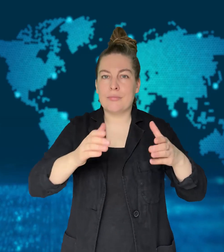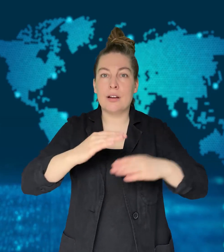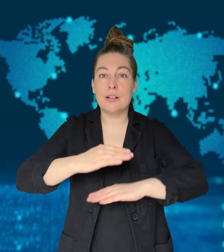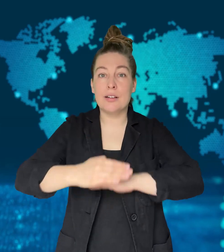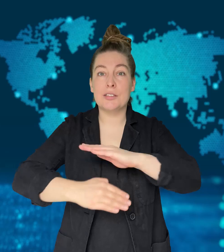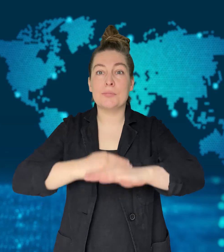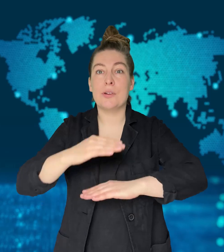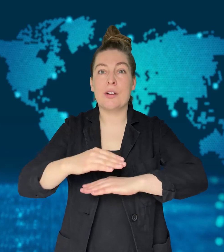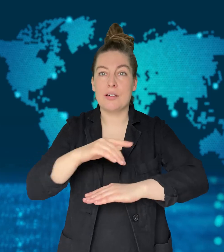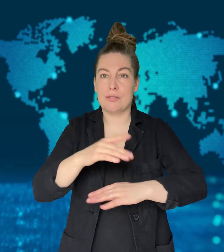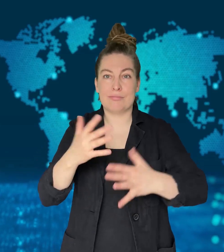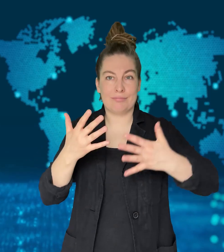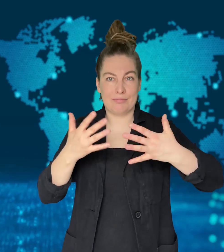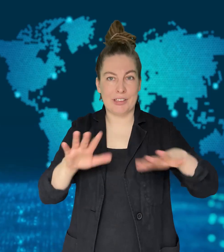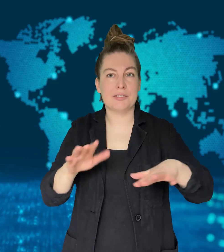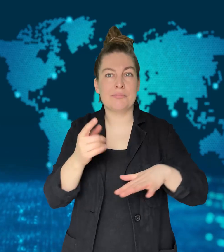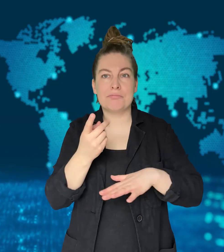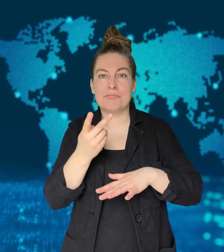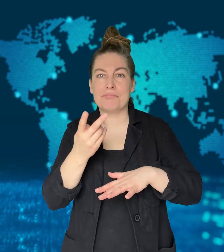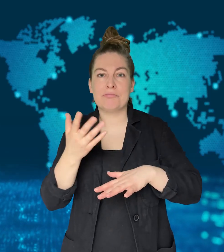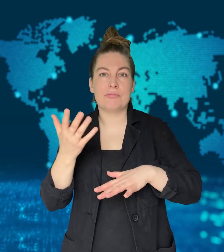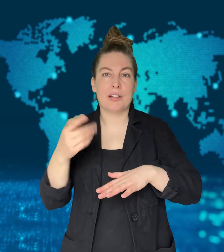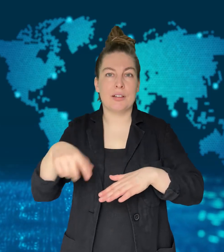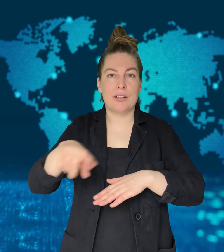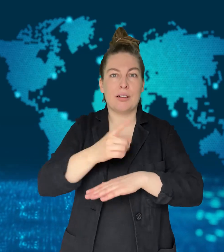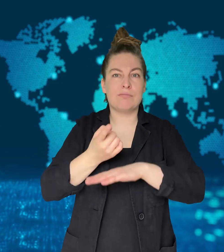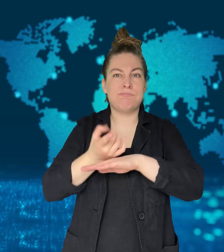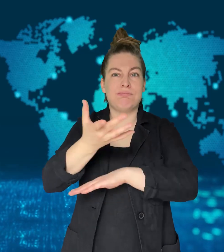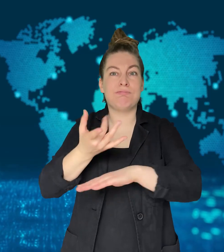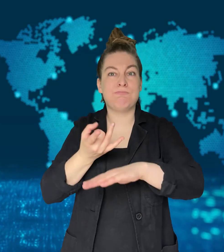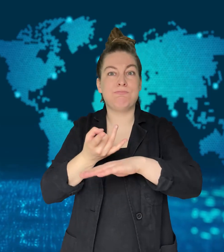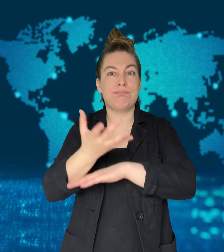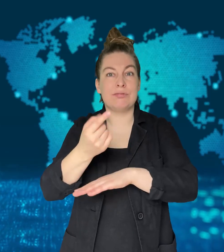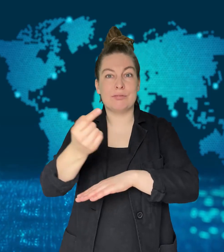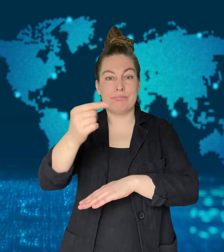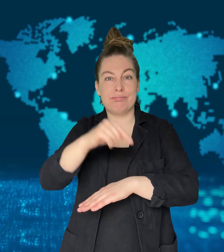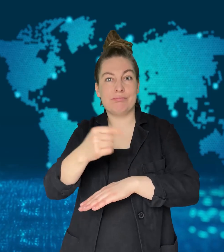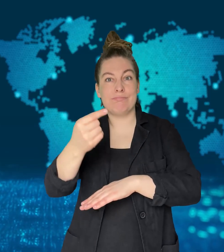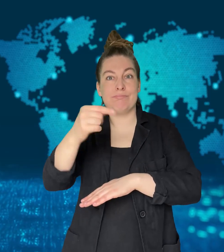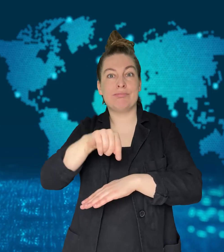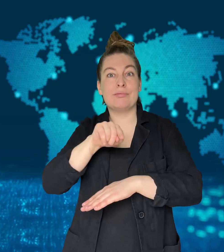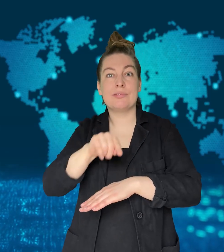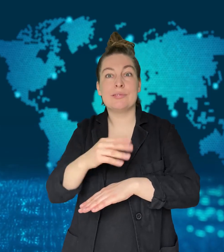Southern Lebanon toward northern Israel.